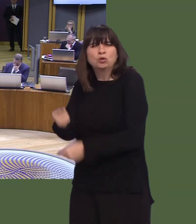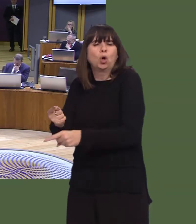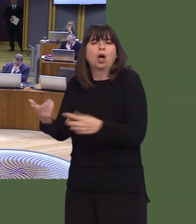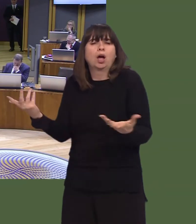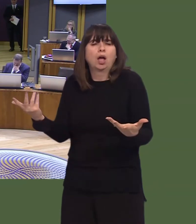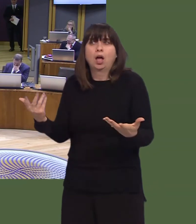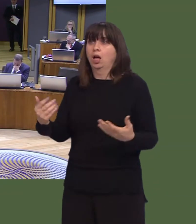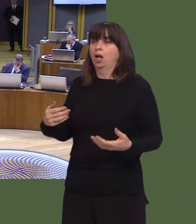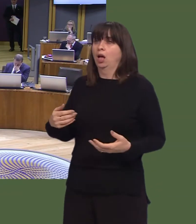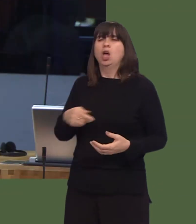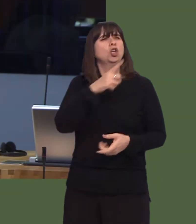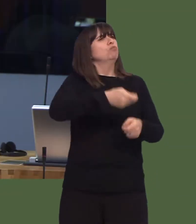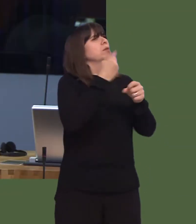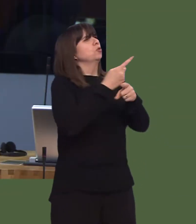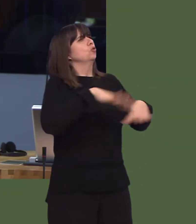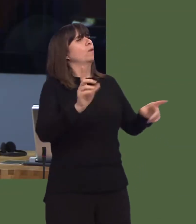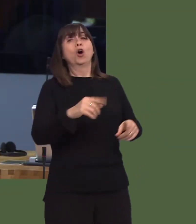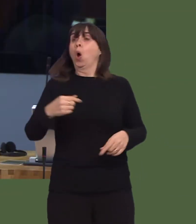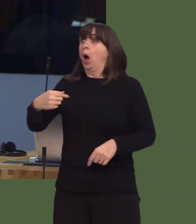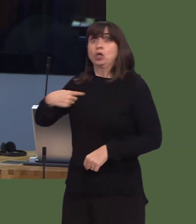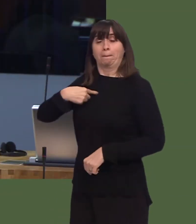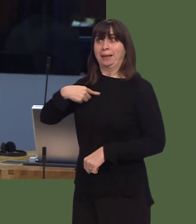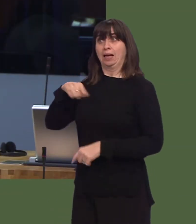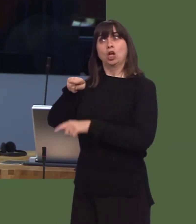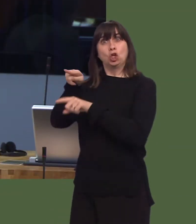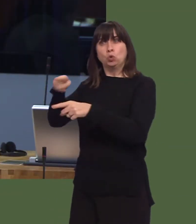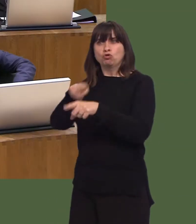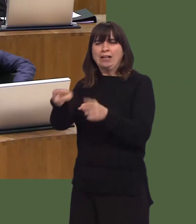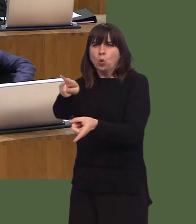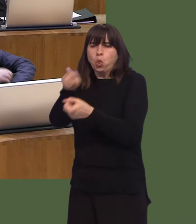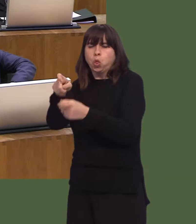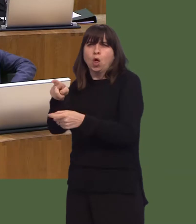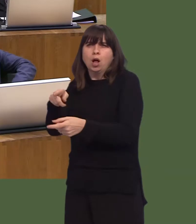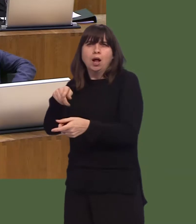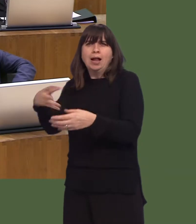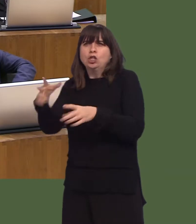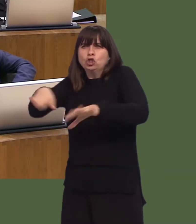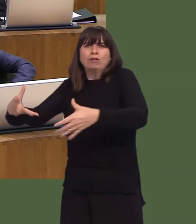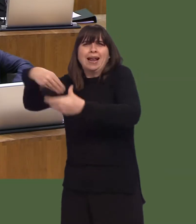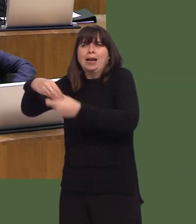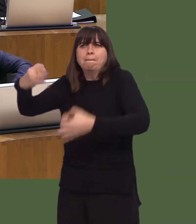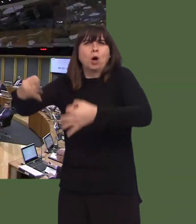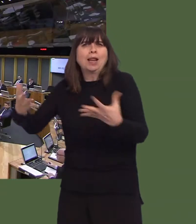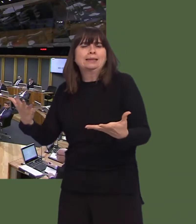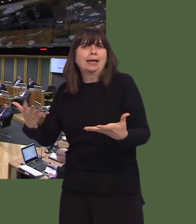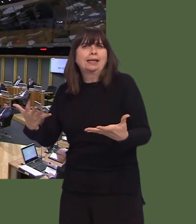It's not I who is bringing young children into the political debate. It's the politicisation of children that is the exercise that the Welsh Government in